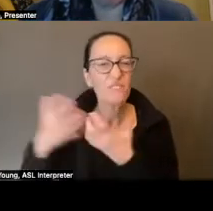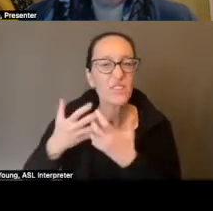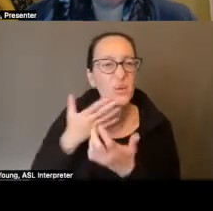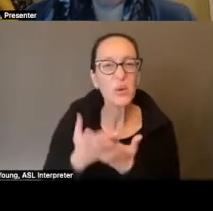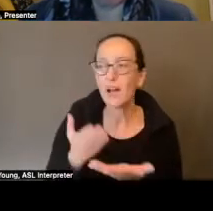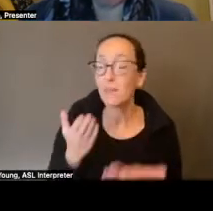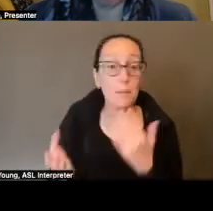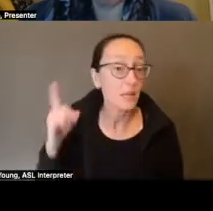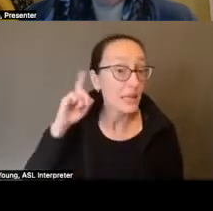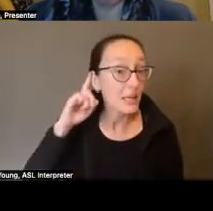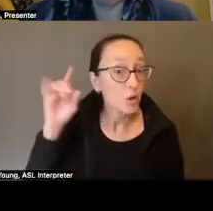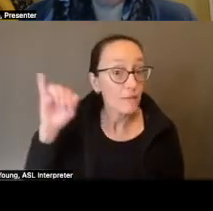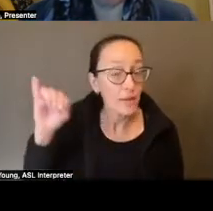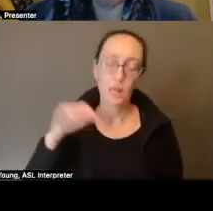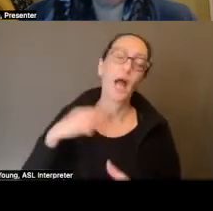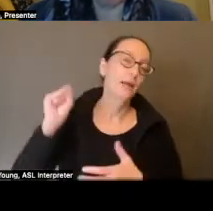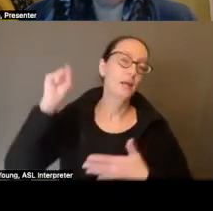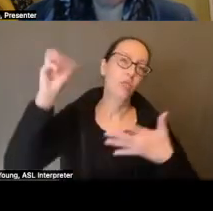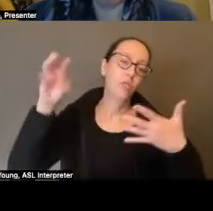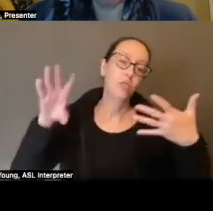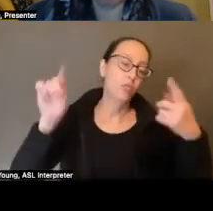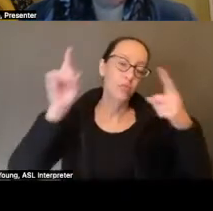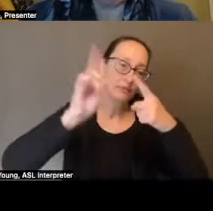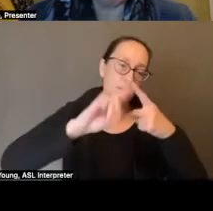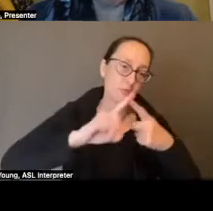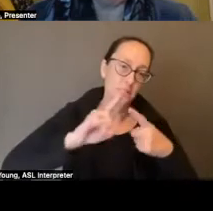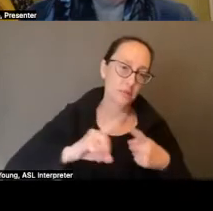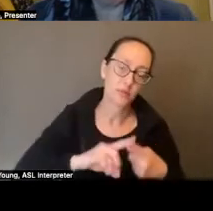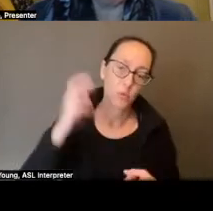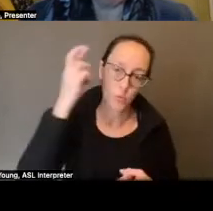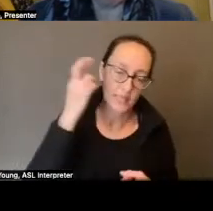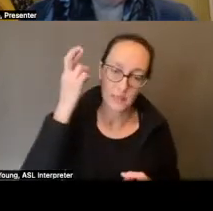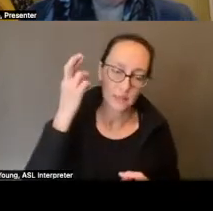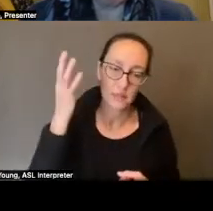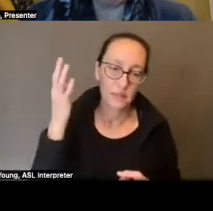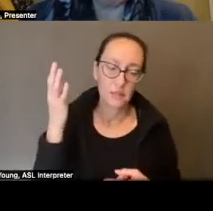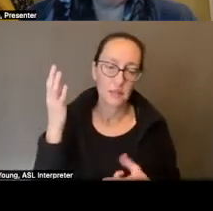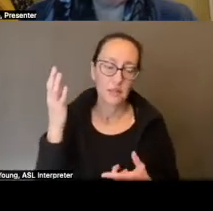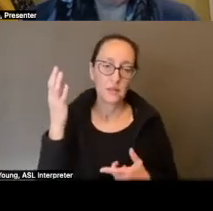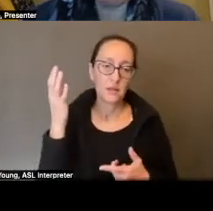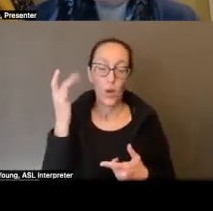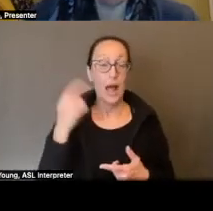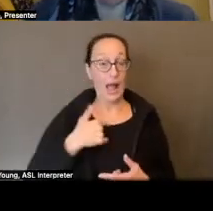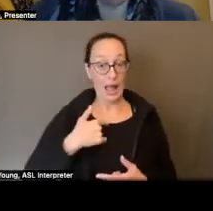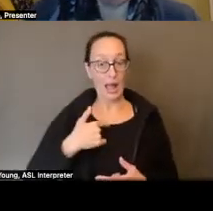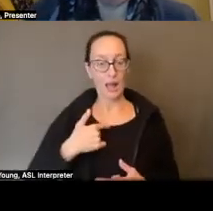I mean, I could go on and on, showing you all the examples of why I would need cued speech.